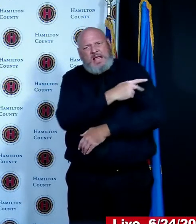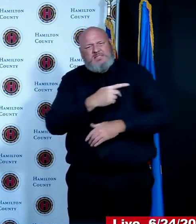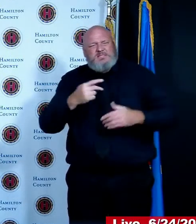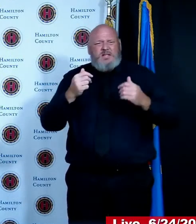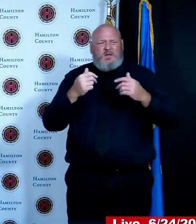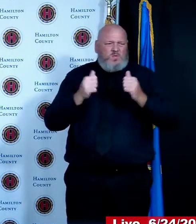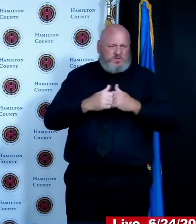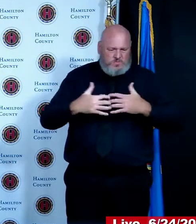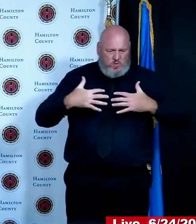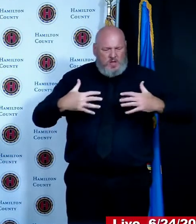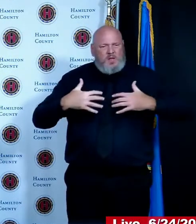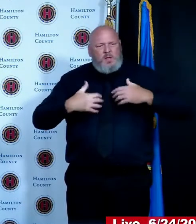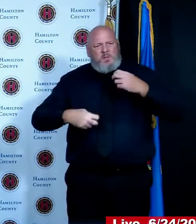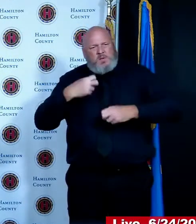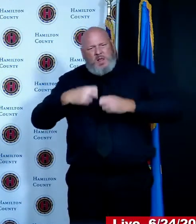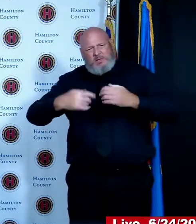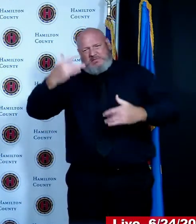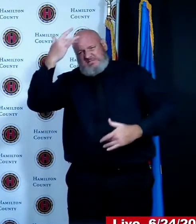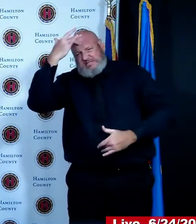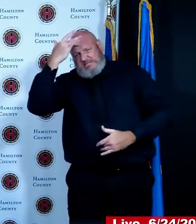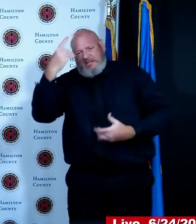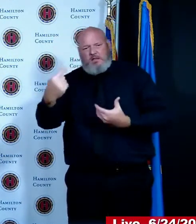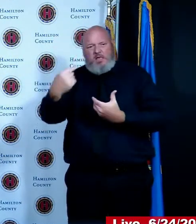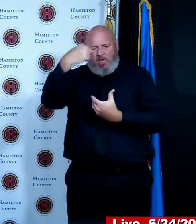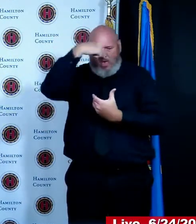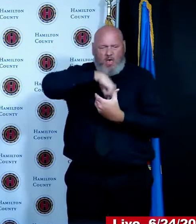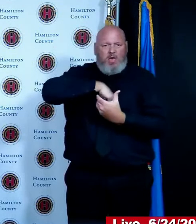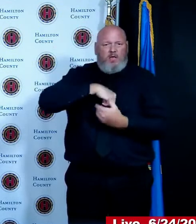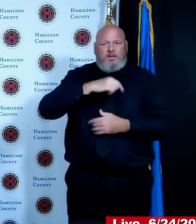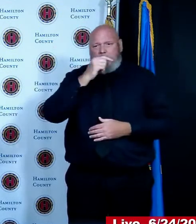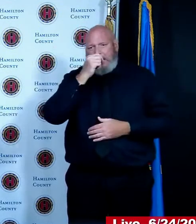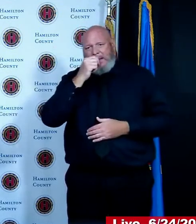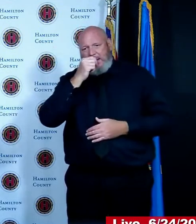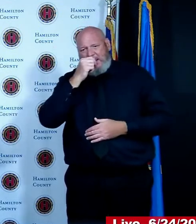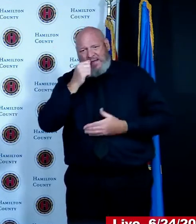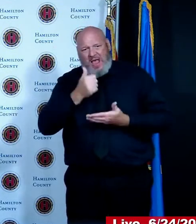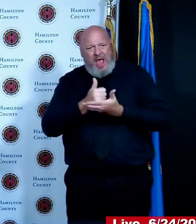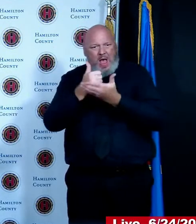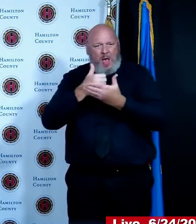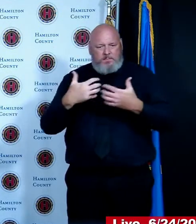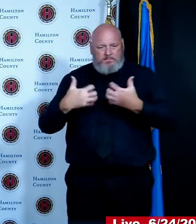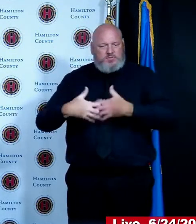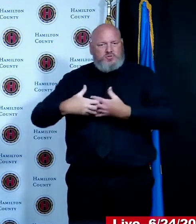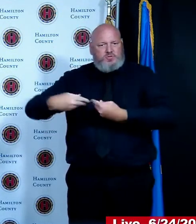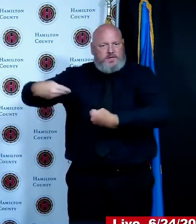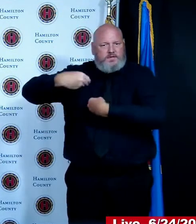be clear these are not cases that can be attributed to nursing homes or skilled